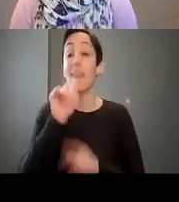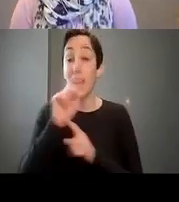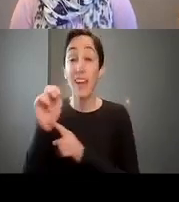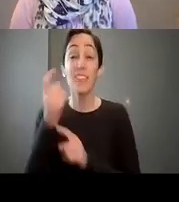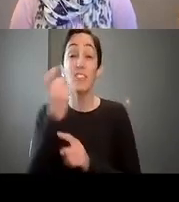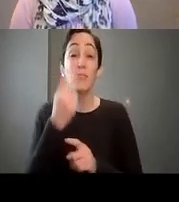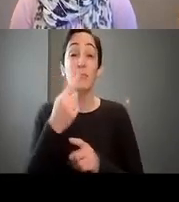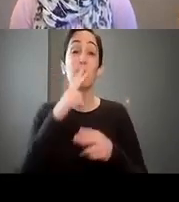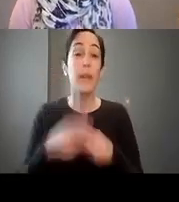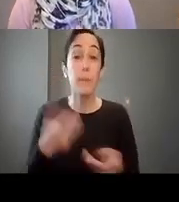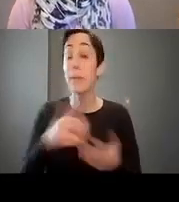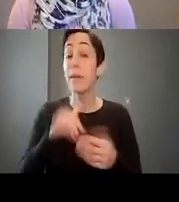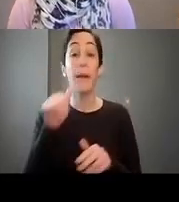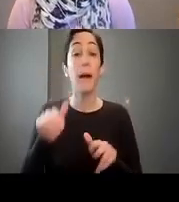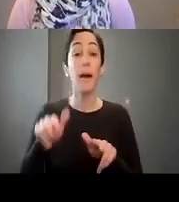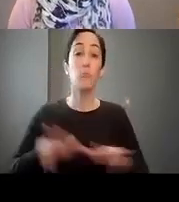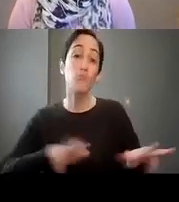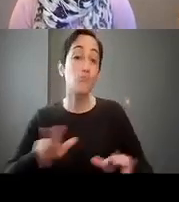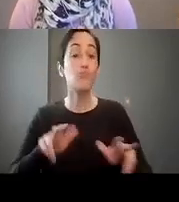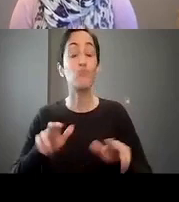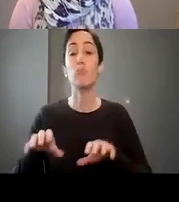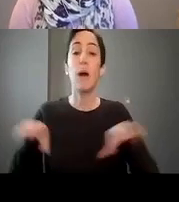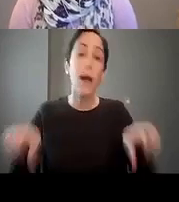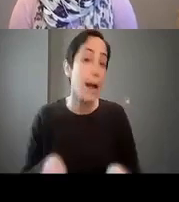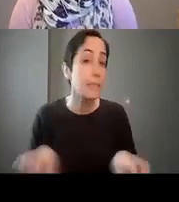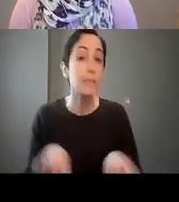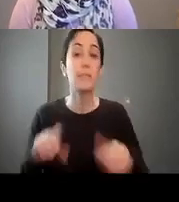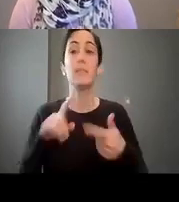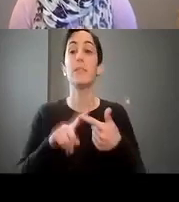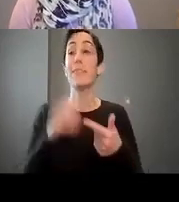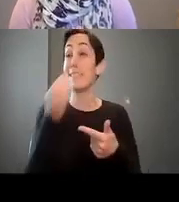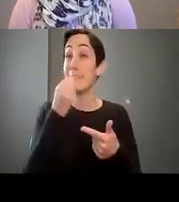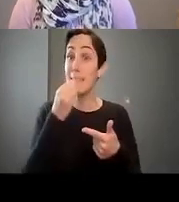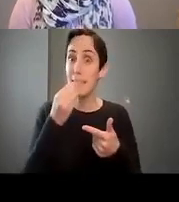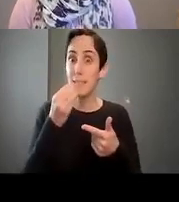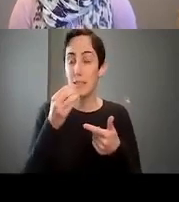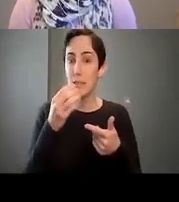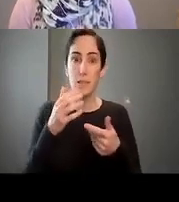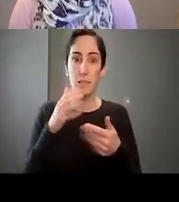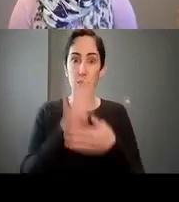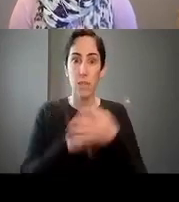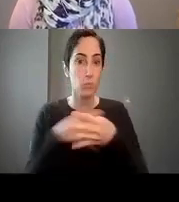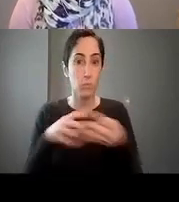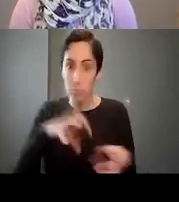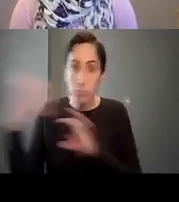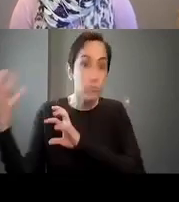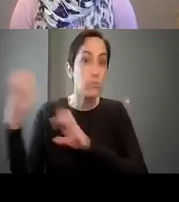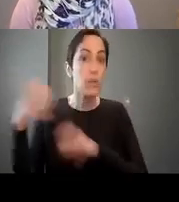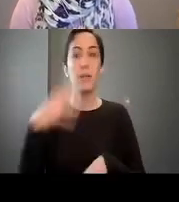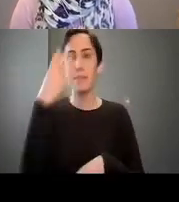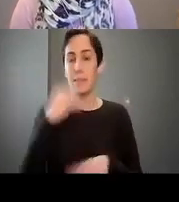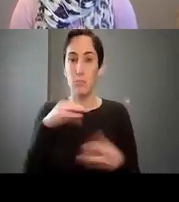schedule or as regular as there was regular activity eating on a regular before I'm having regular sleep. And in schedule or as regular as there was fact this sort of normalcy routine before I'm having regular sleep. And in